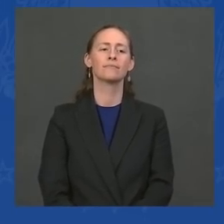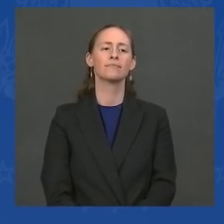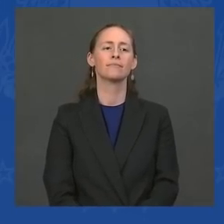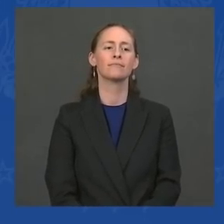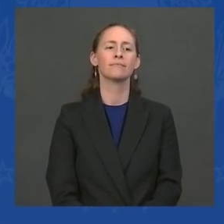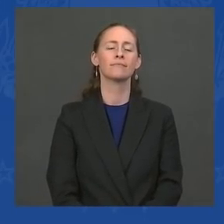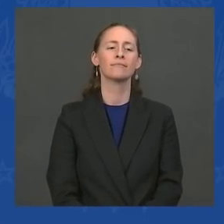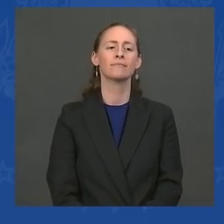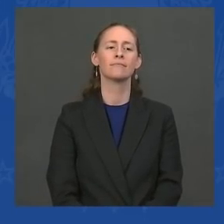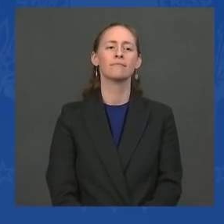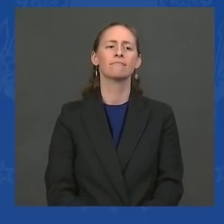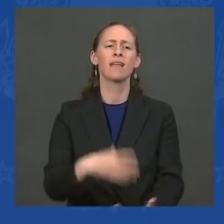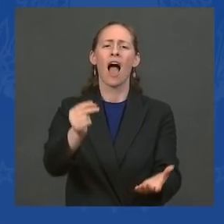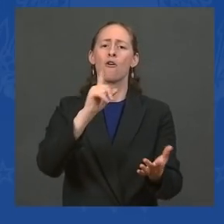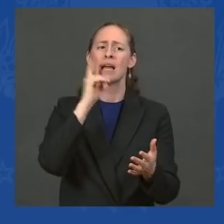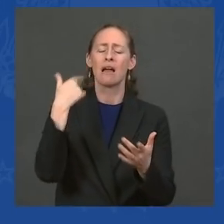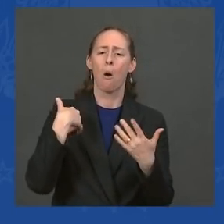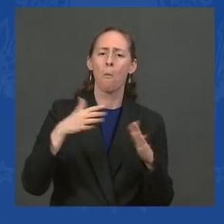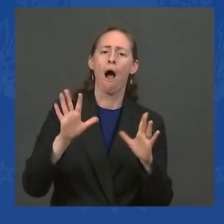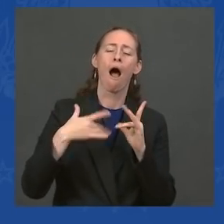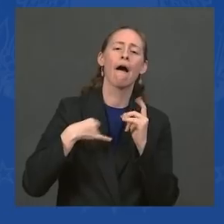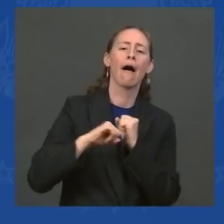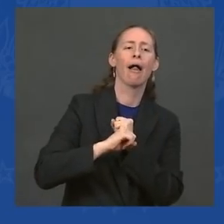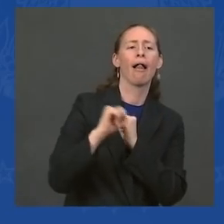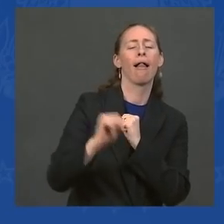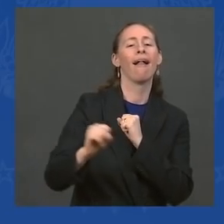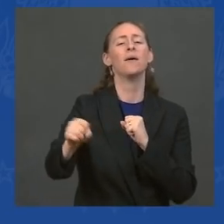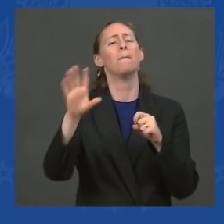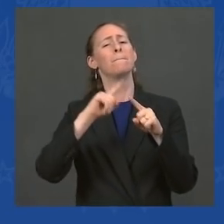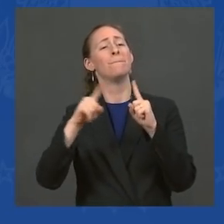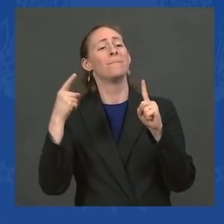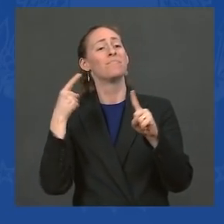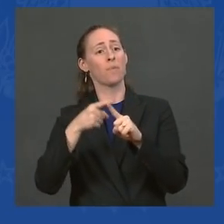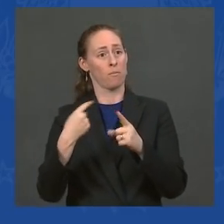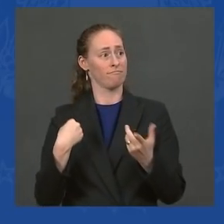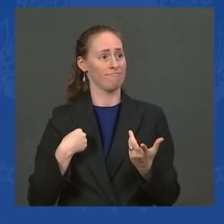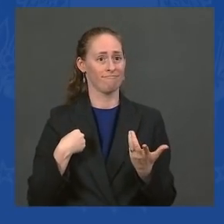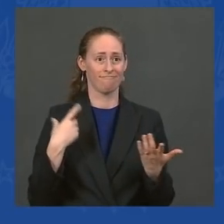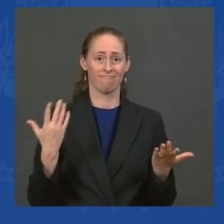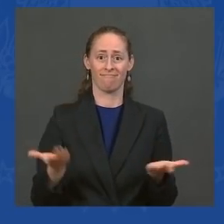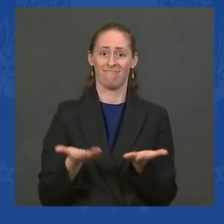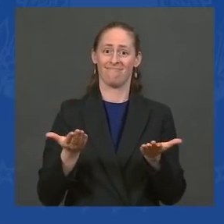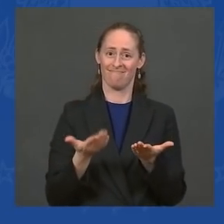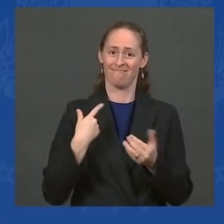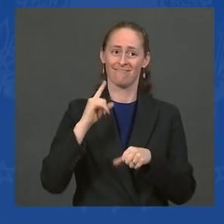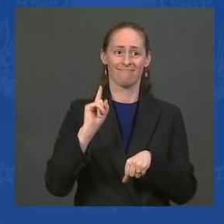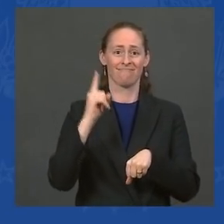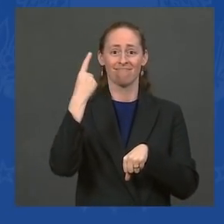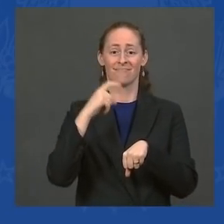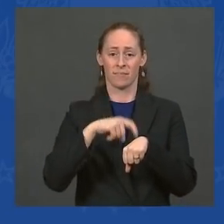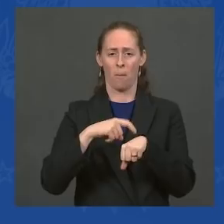but the first time I came up this way, I was -- my son was going to Yale Law School,